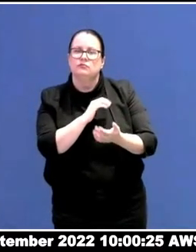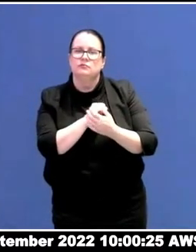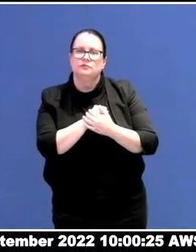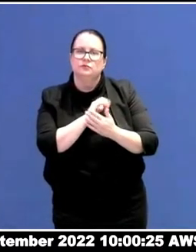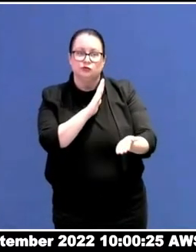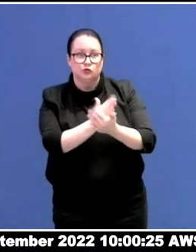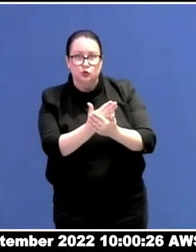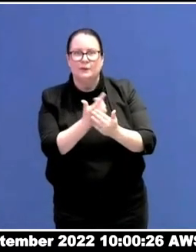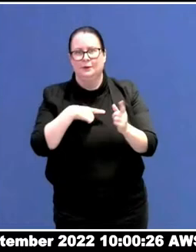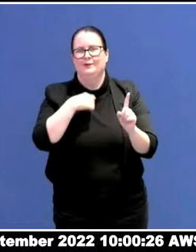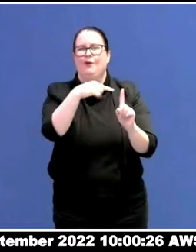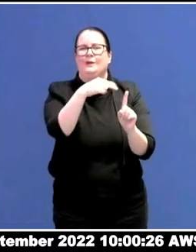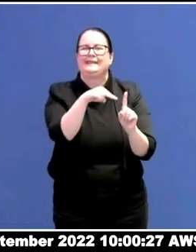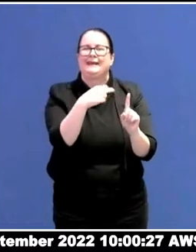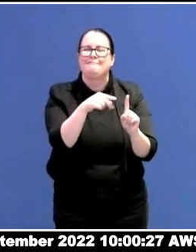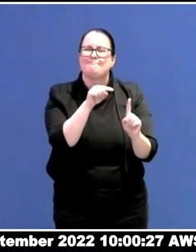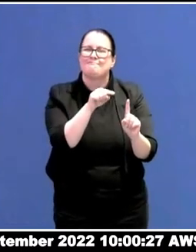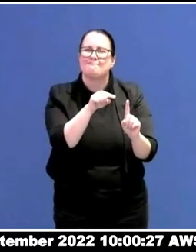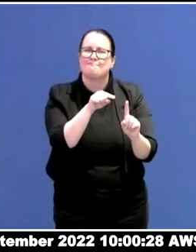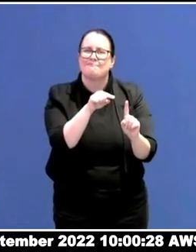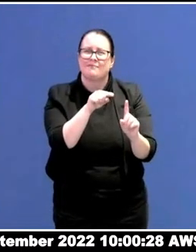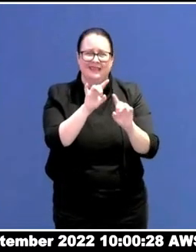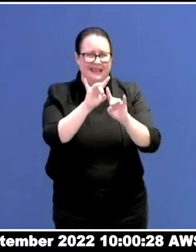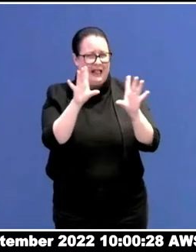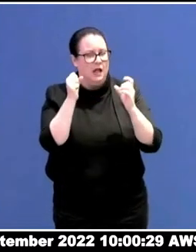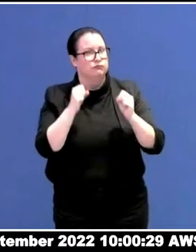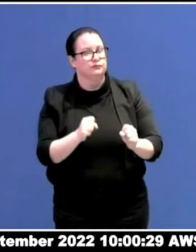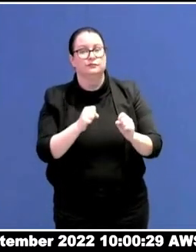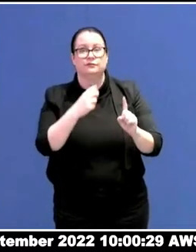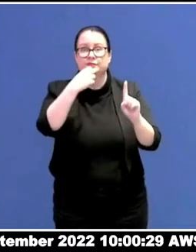autistic behaviours. Was apart from his ADHD behaviour.